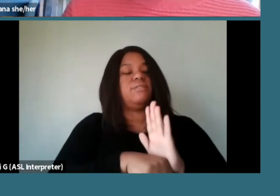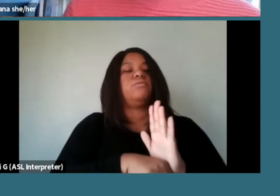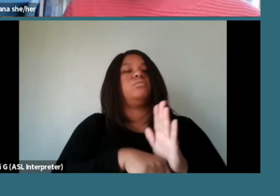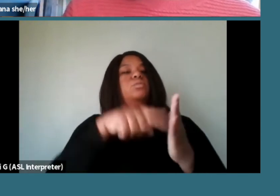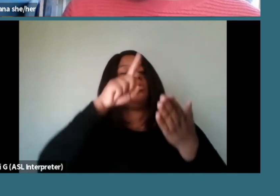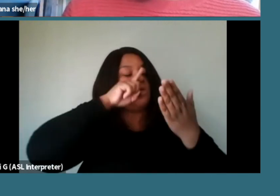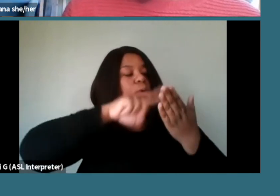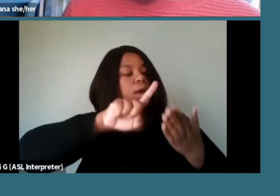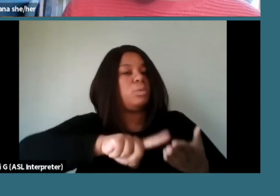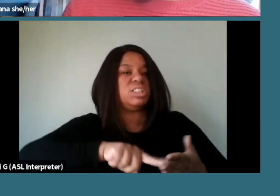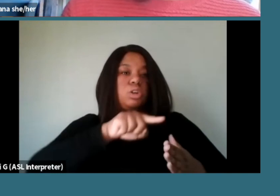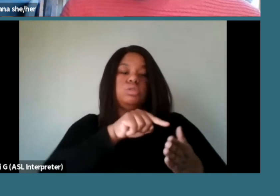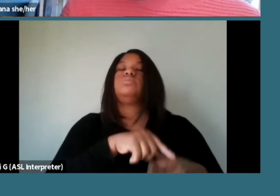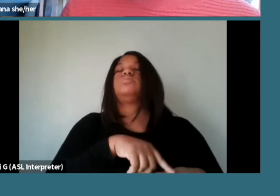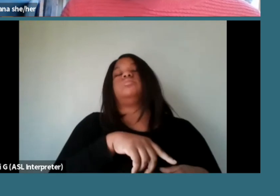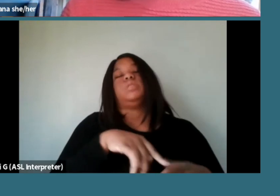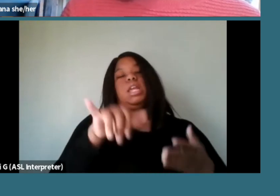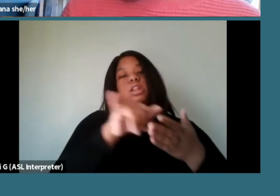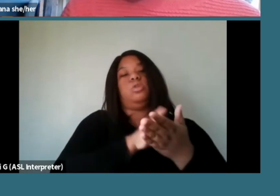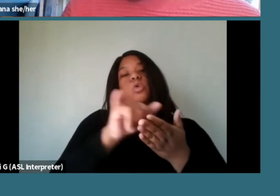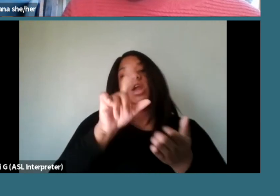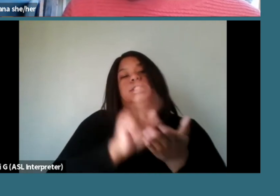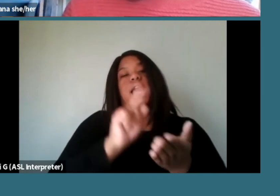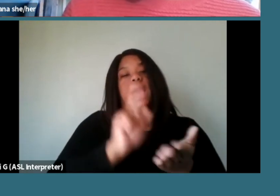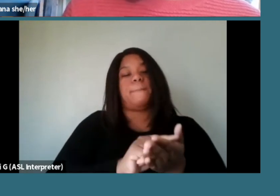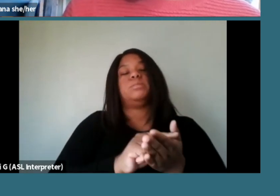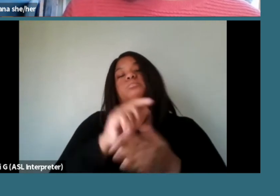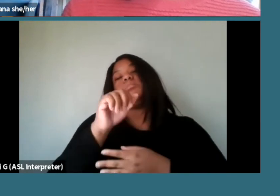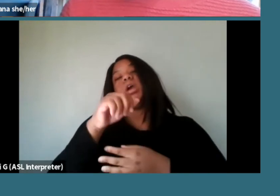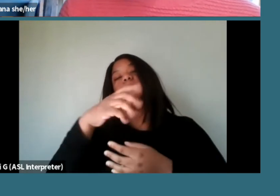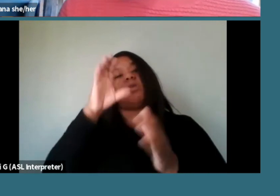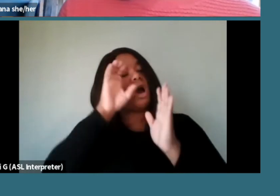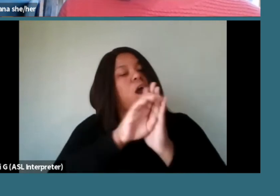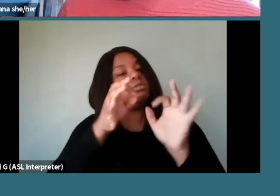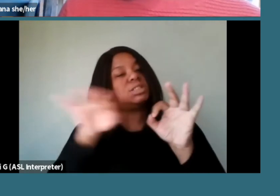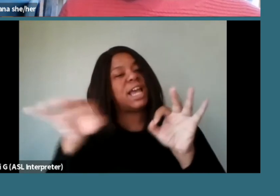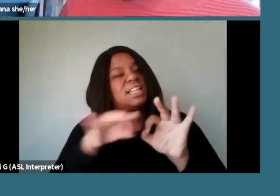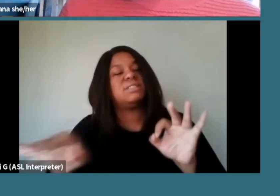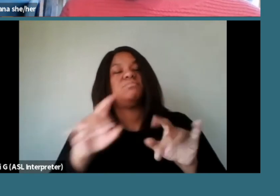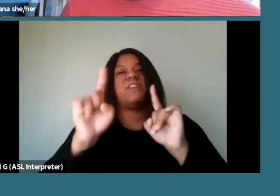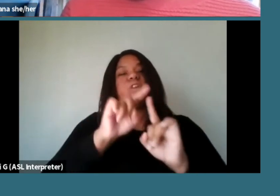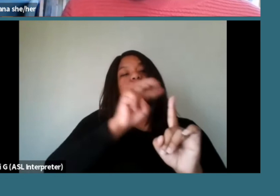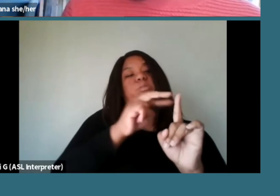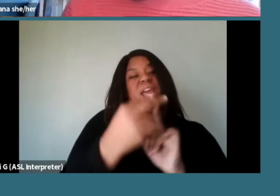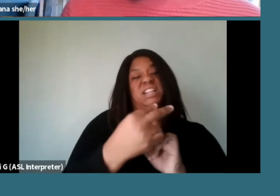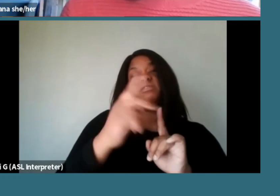in the New York Times about alt text from different perspectives, different blind people and different people who write alt text.